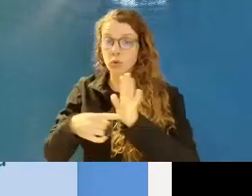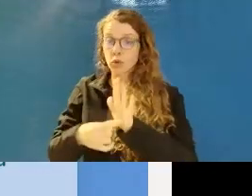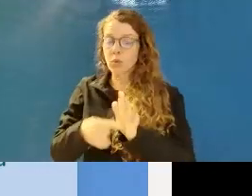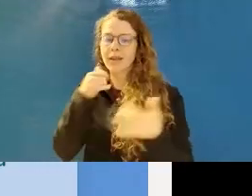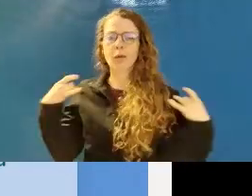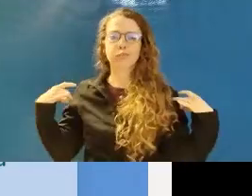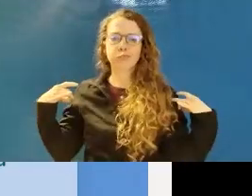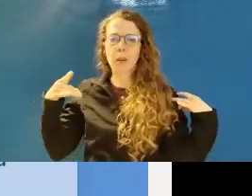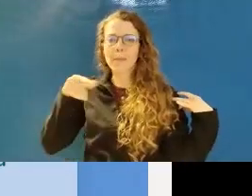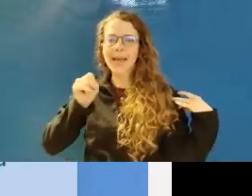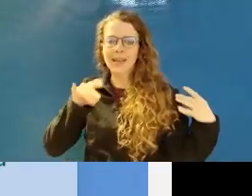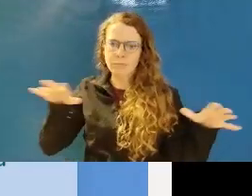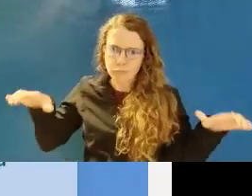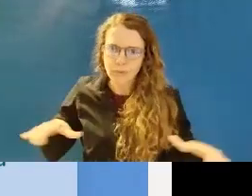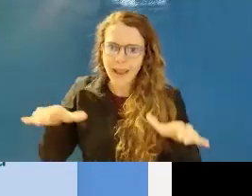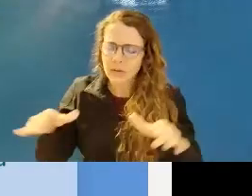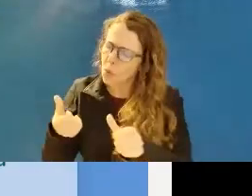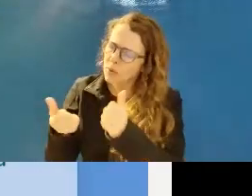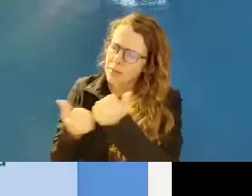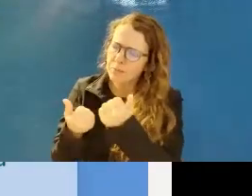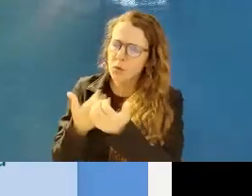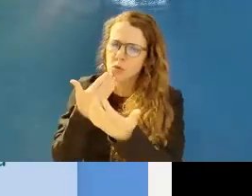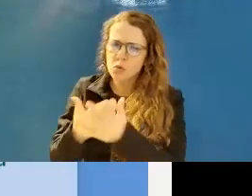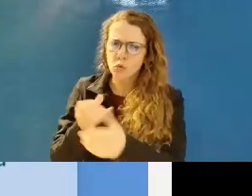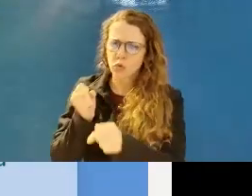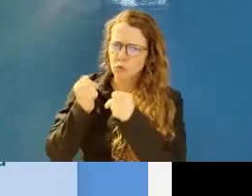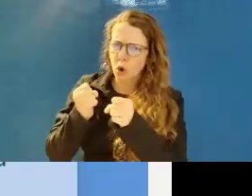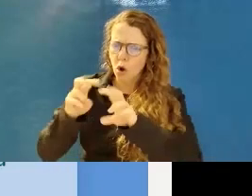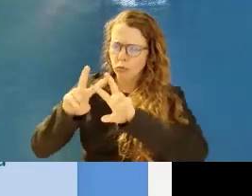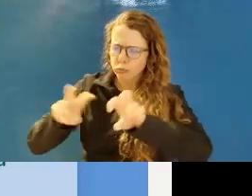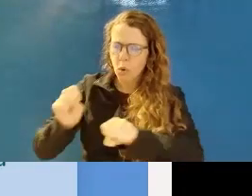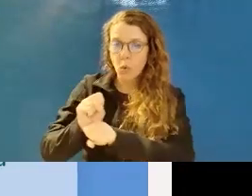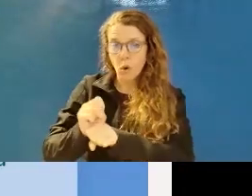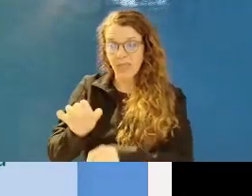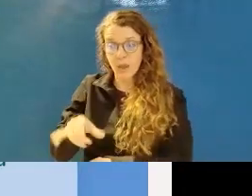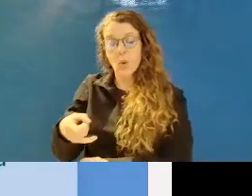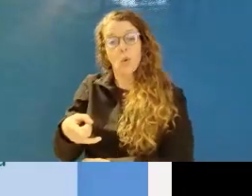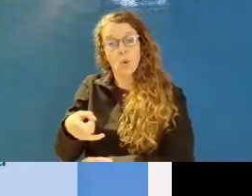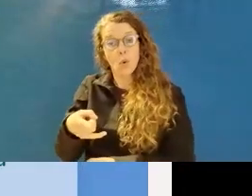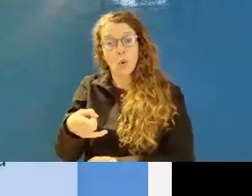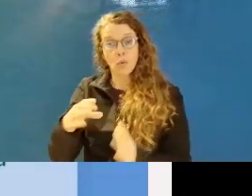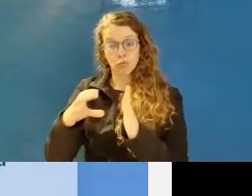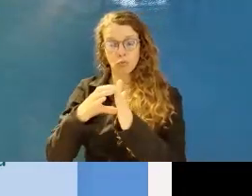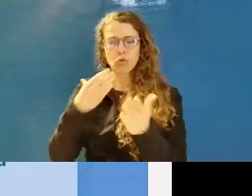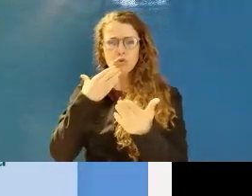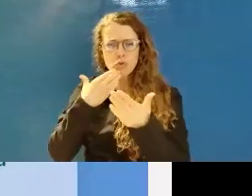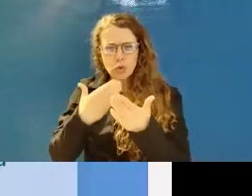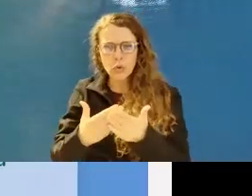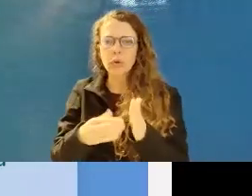Keep up the strong analytical work. Yeah, that one is, really, a great example of RSI.